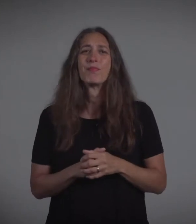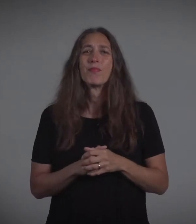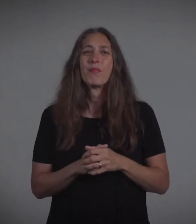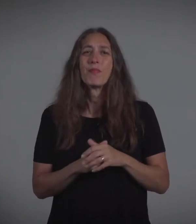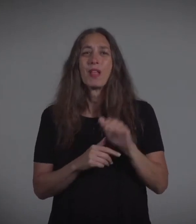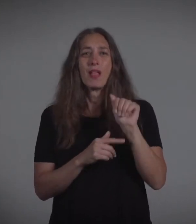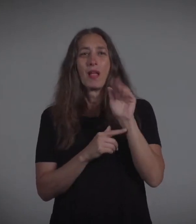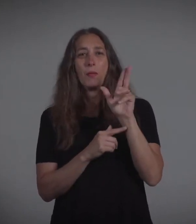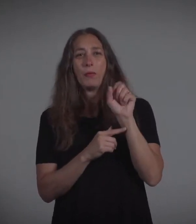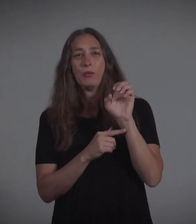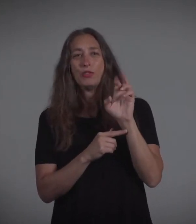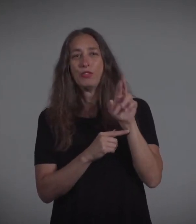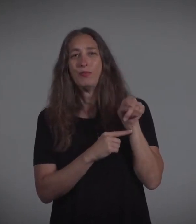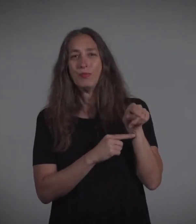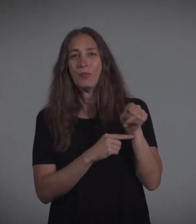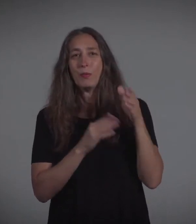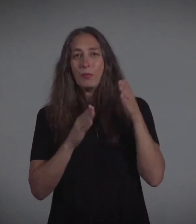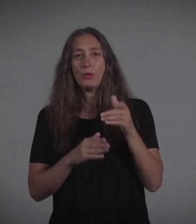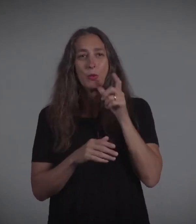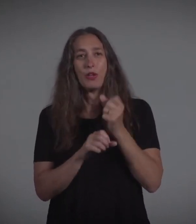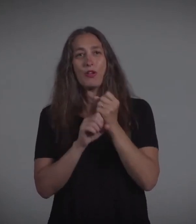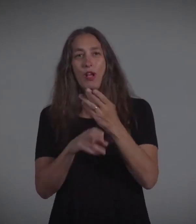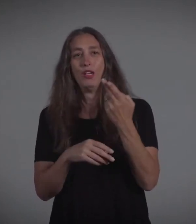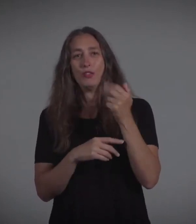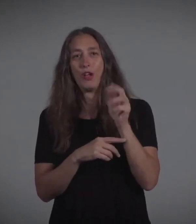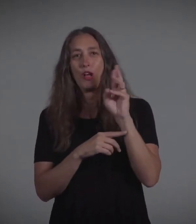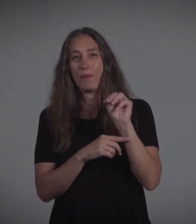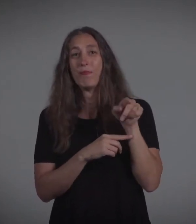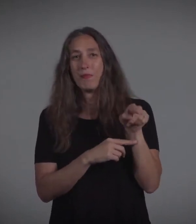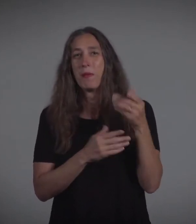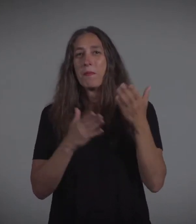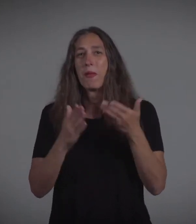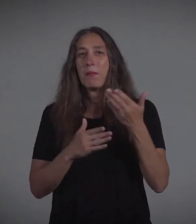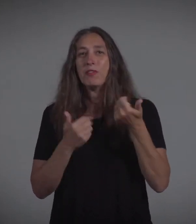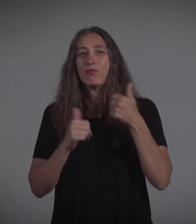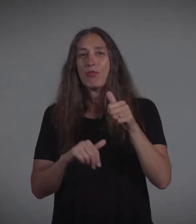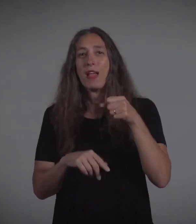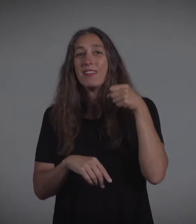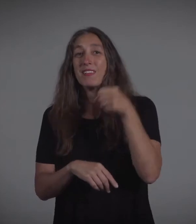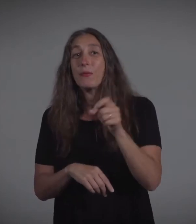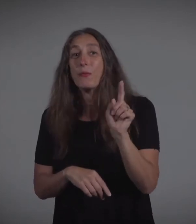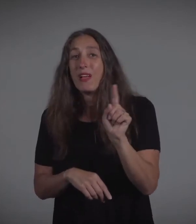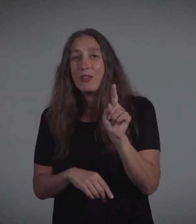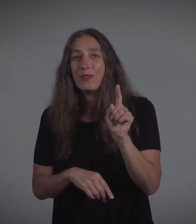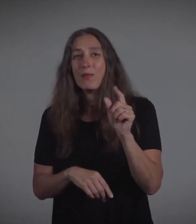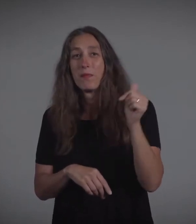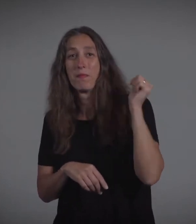The abuser may try to physically harm in a place that's easy to hide, such as on the back or stomach -